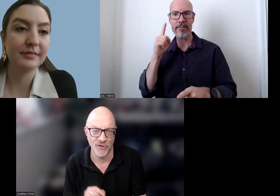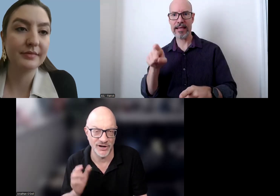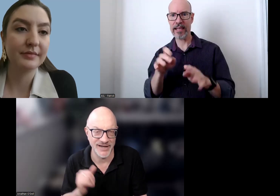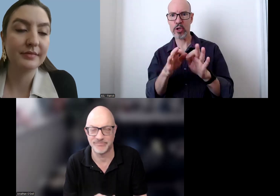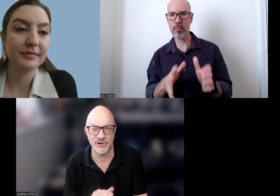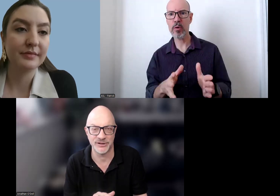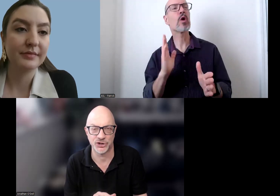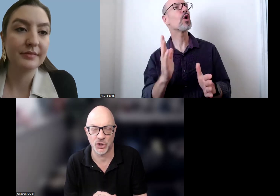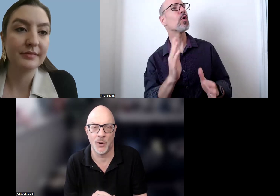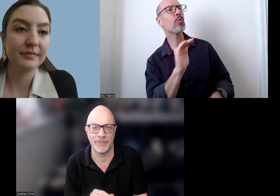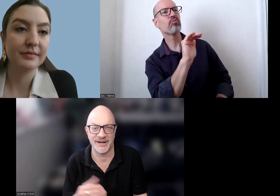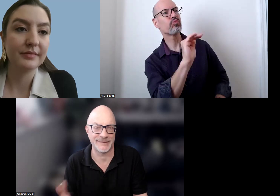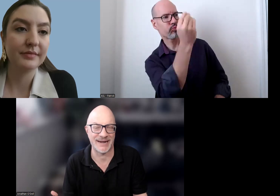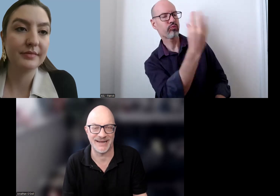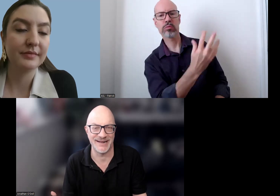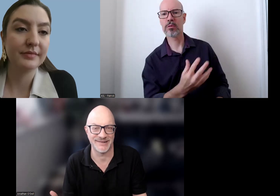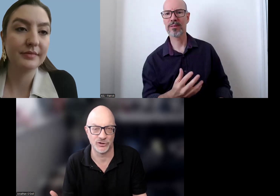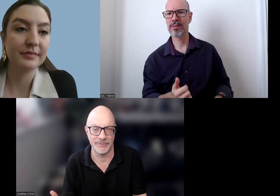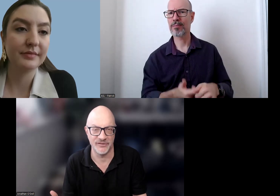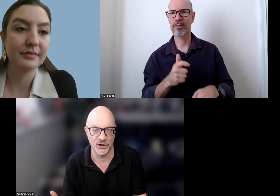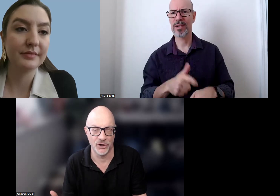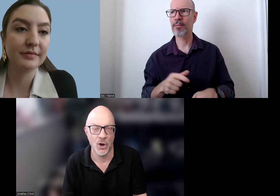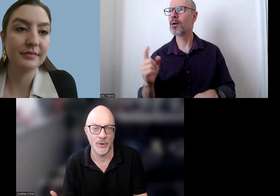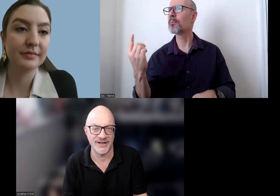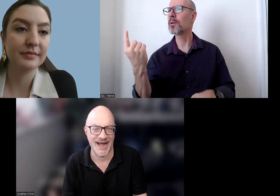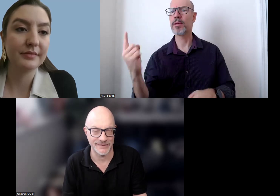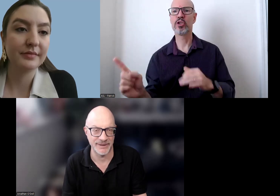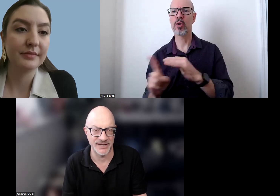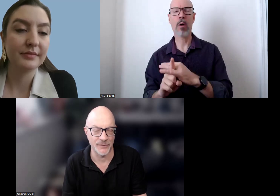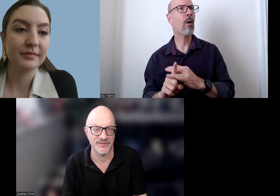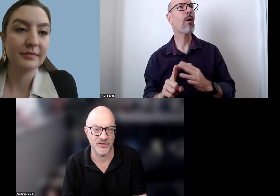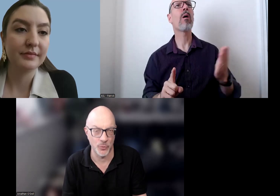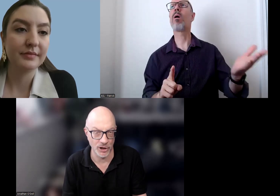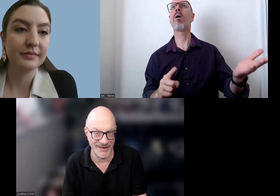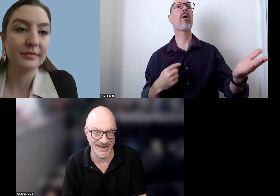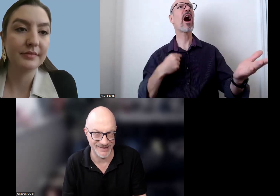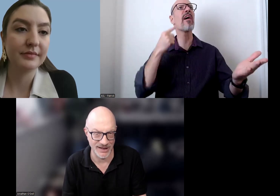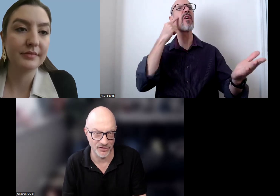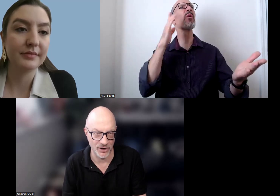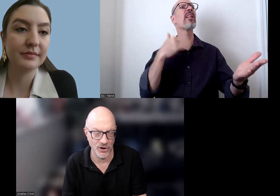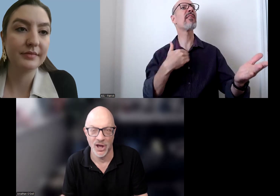you know they need an ASL It is pretty rare a did he have person to show up and expect ASL to be there when it